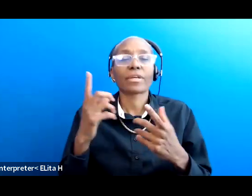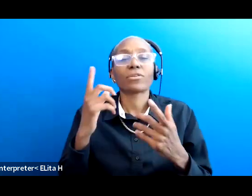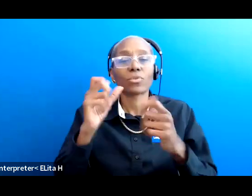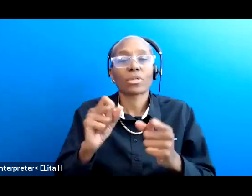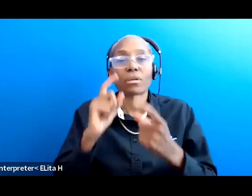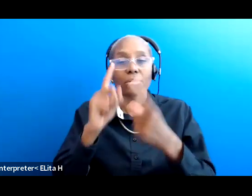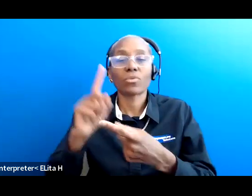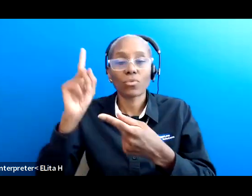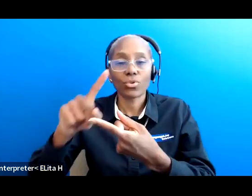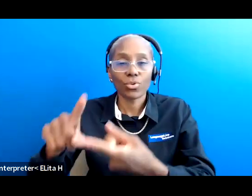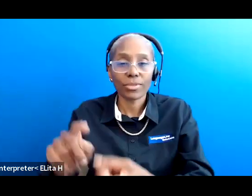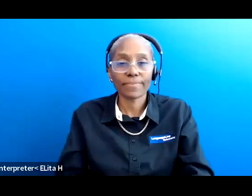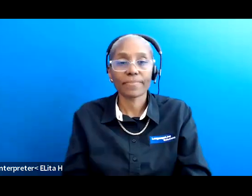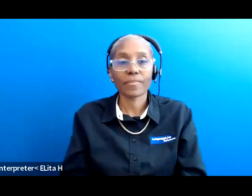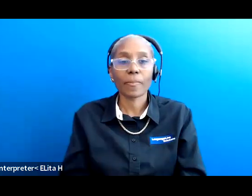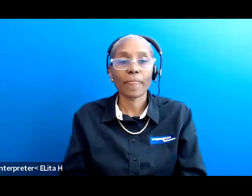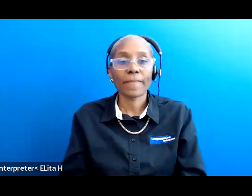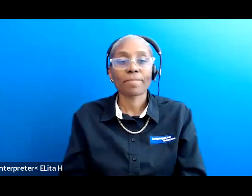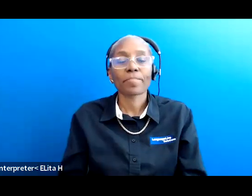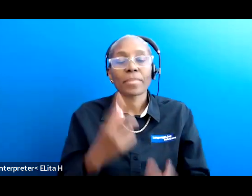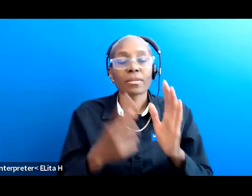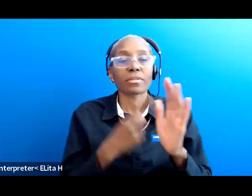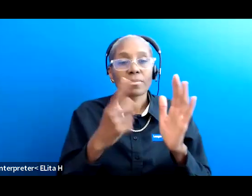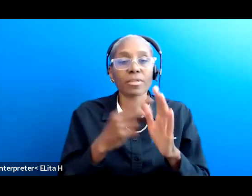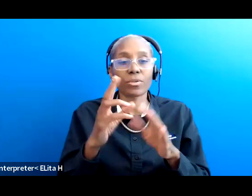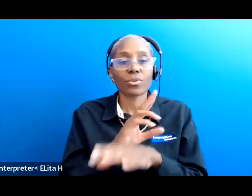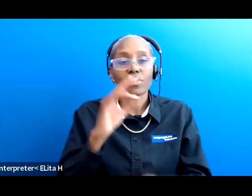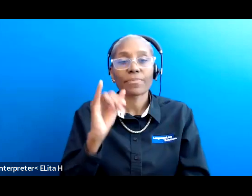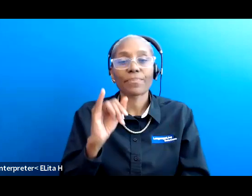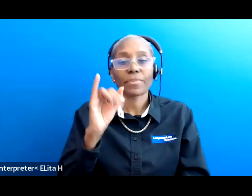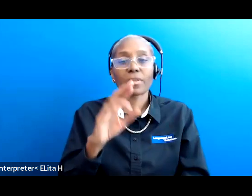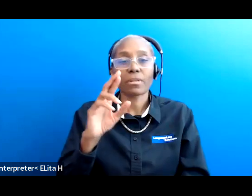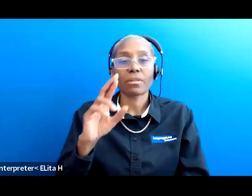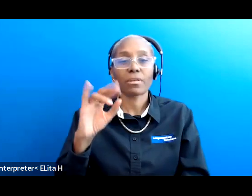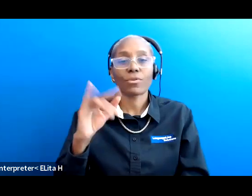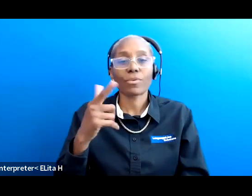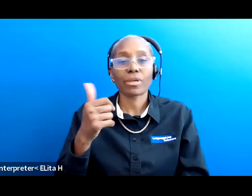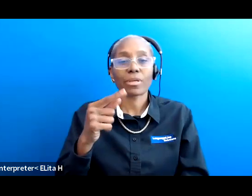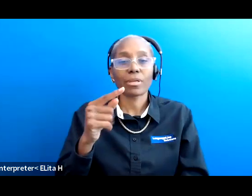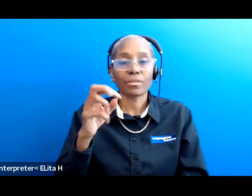Sometimes they'll recommend irrigation to clear out some of those crystals.